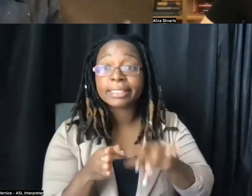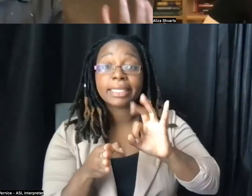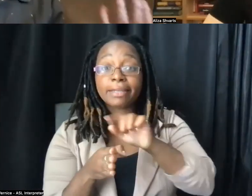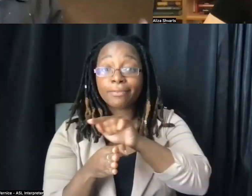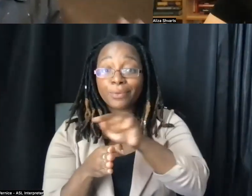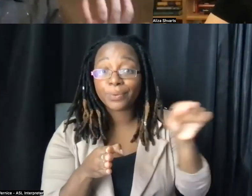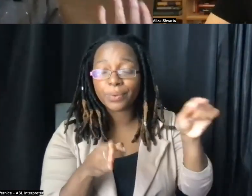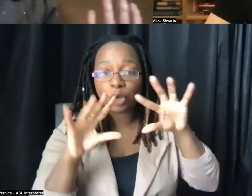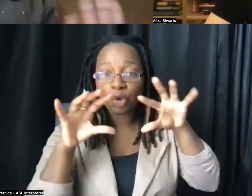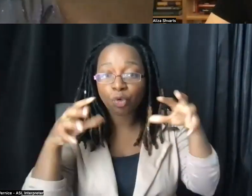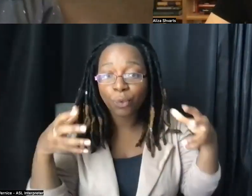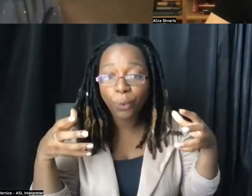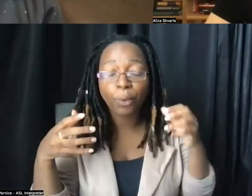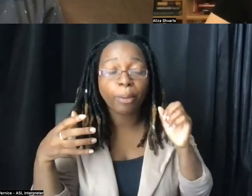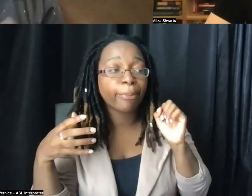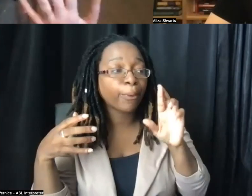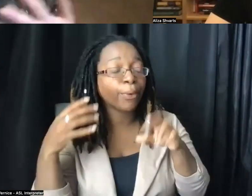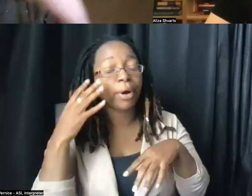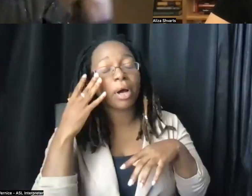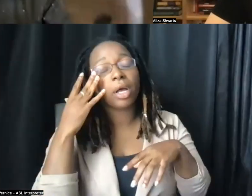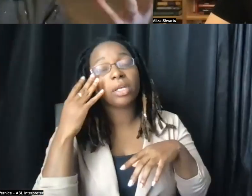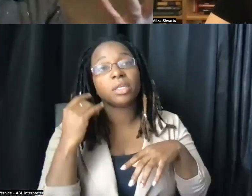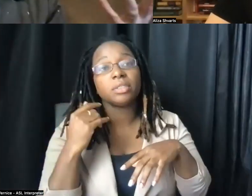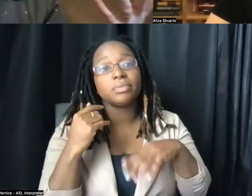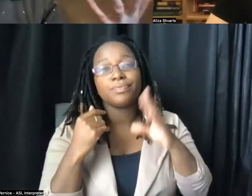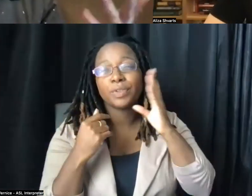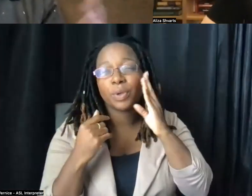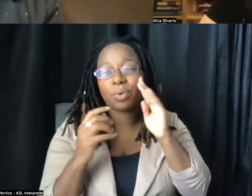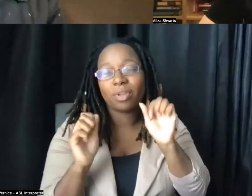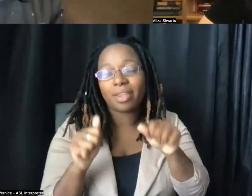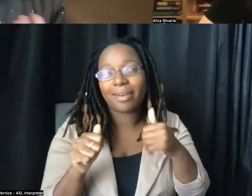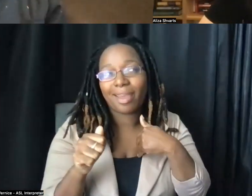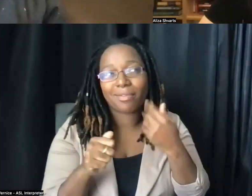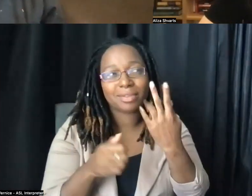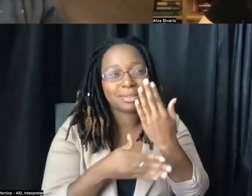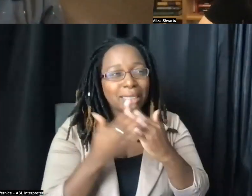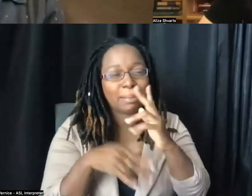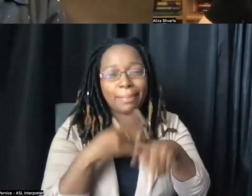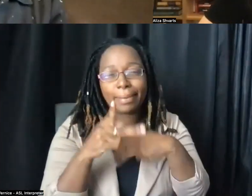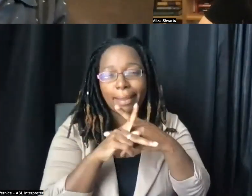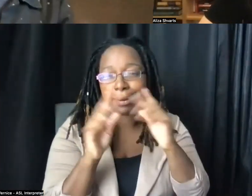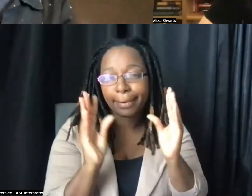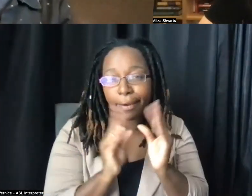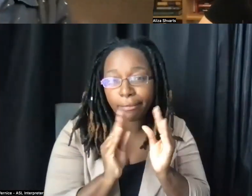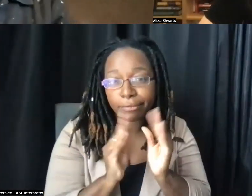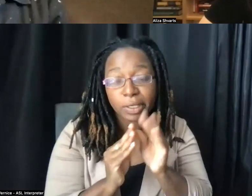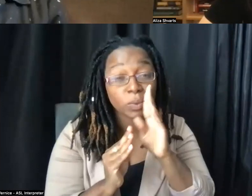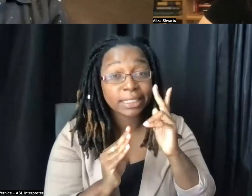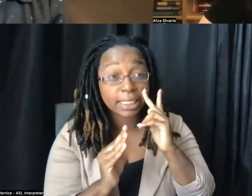lots of online forms. If you are